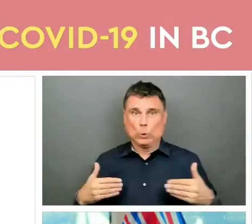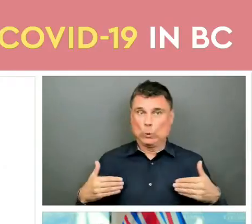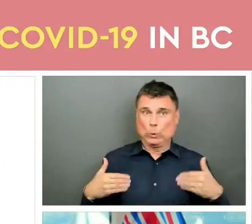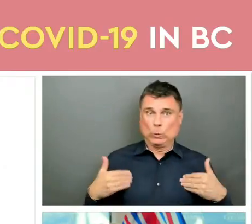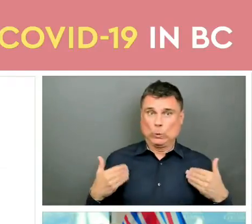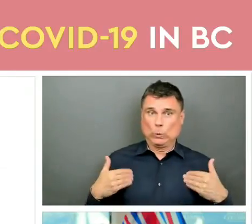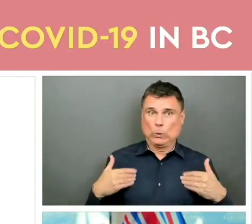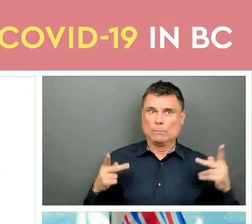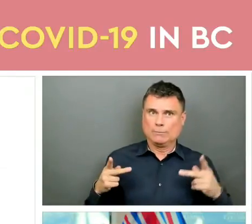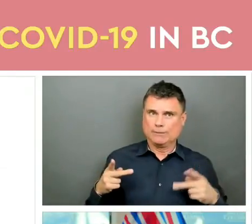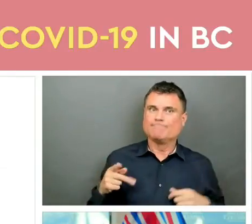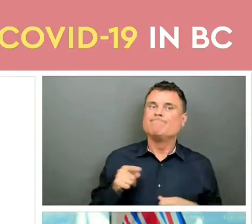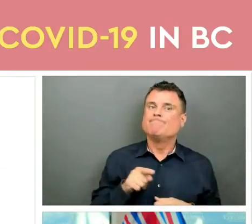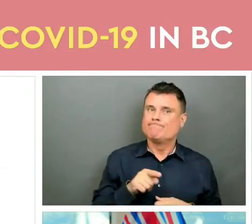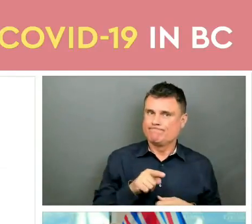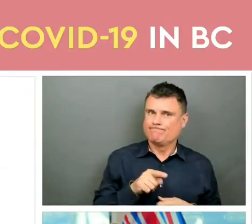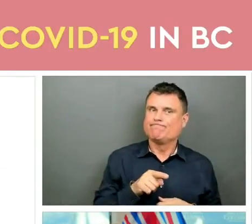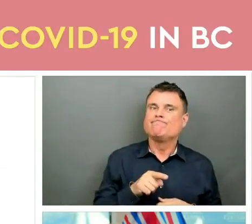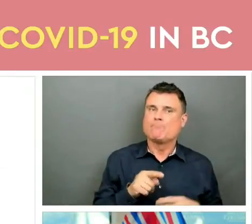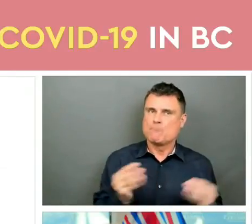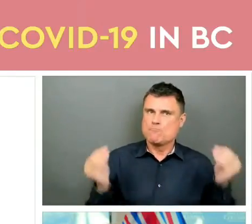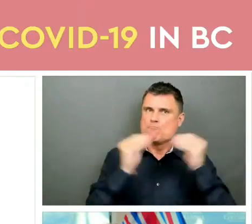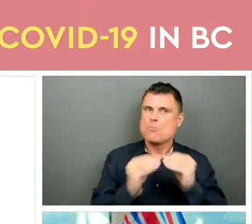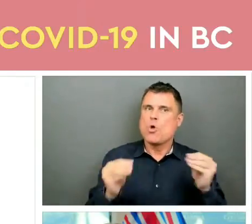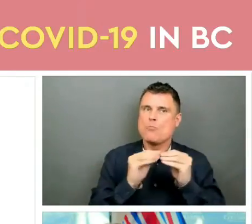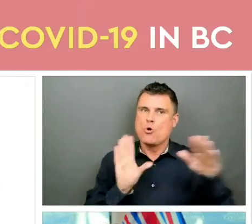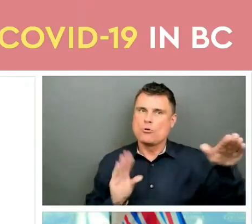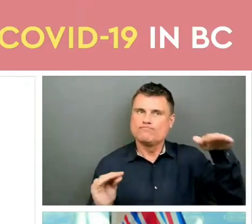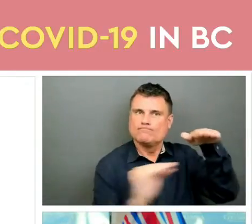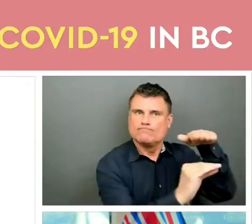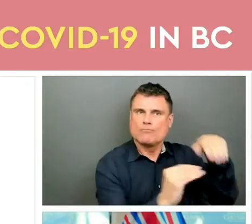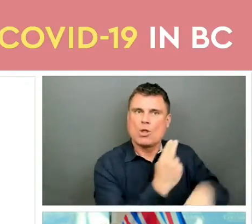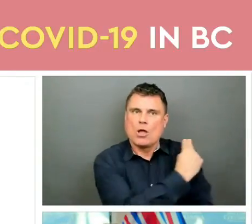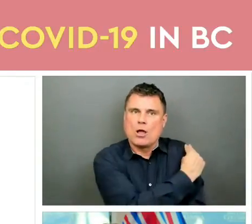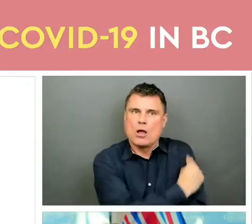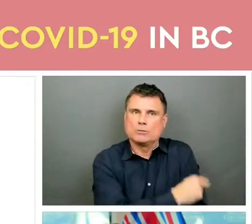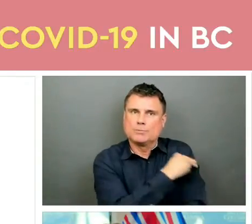numbers in our hospitals. But it is important for us to understand if